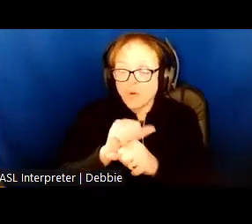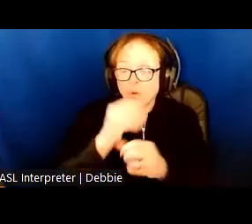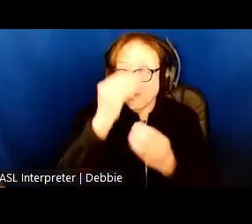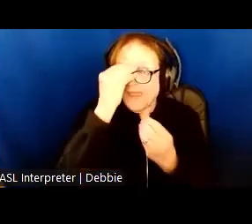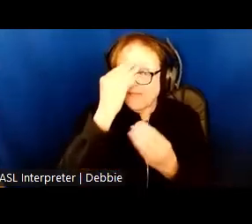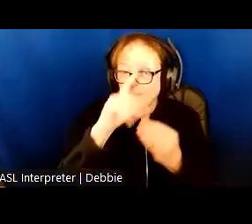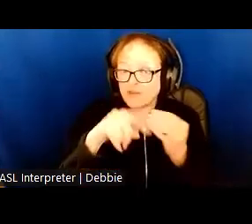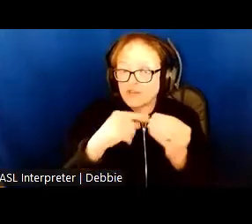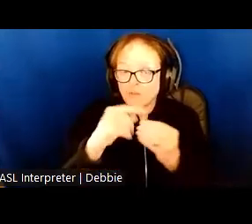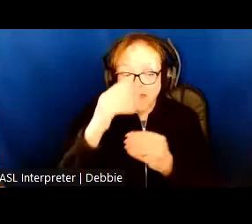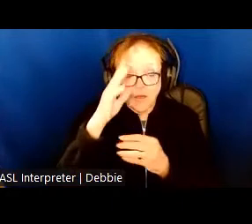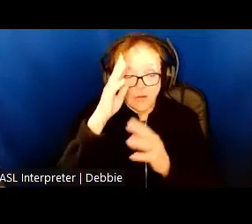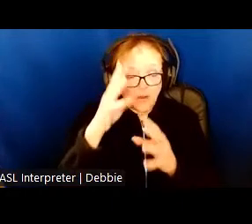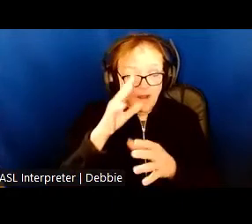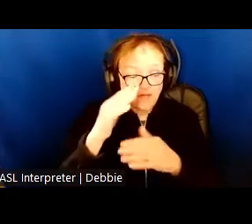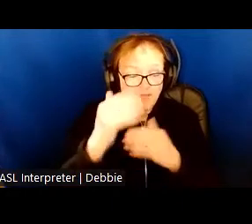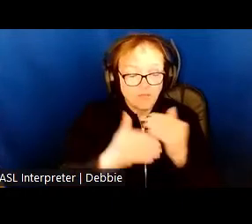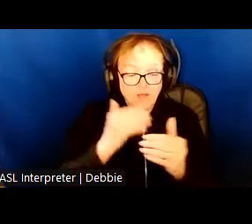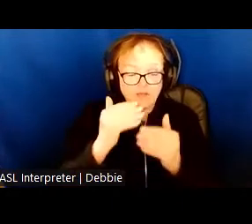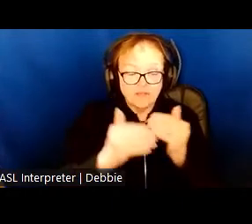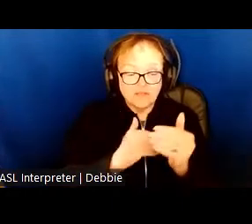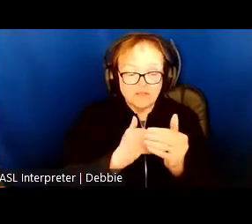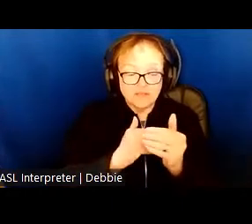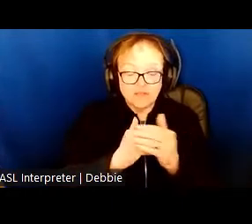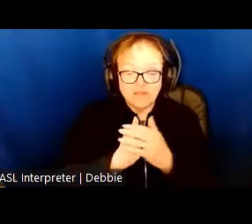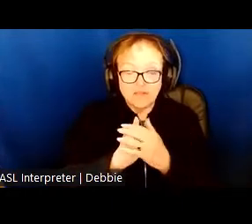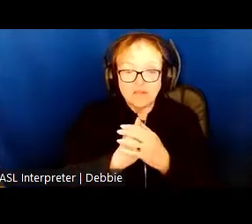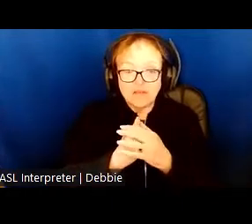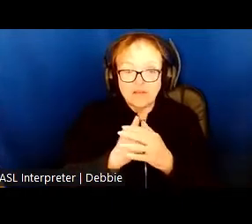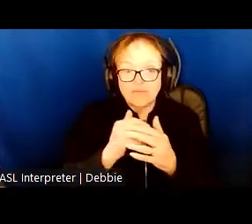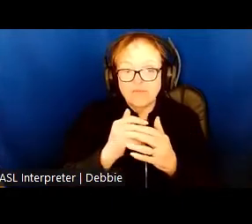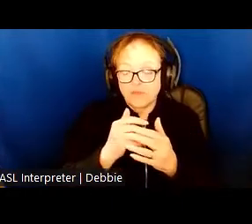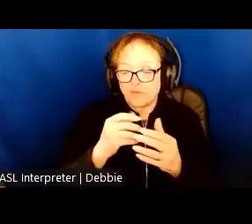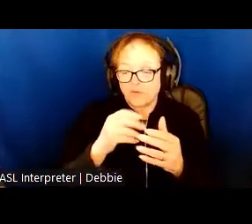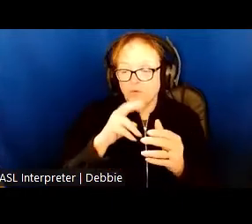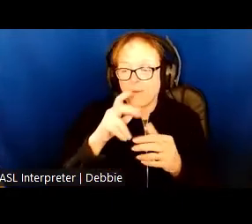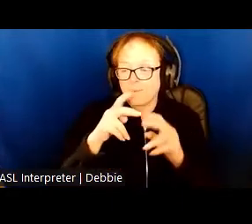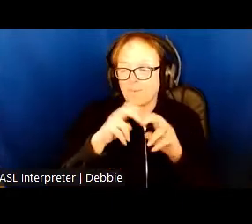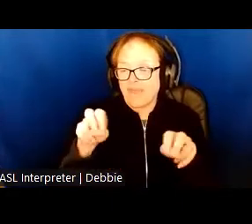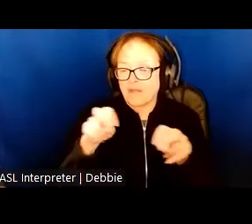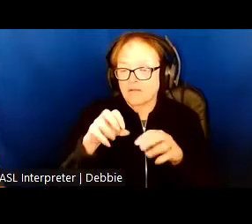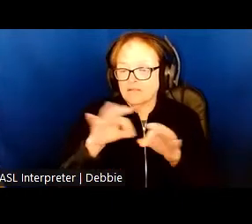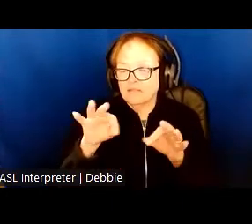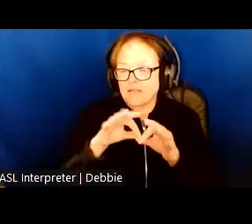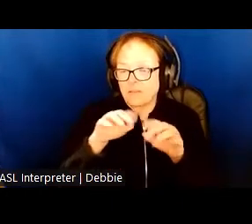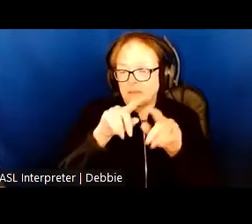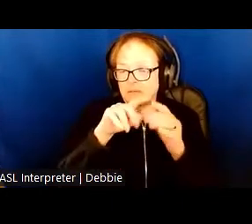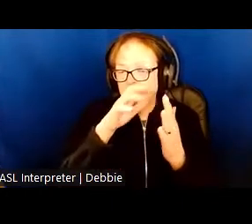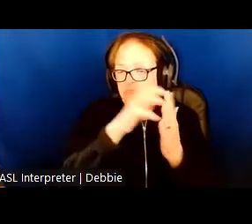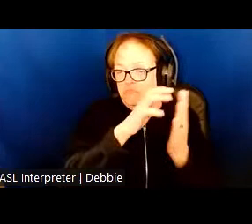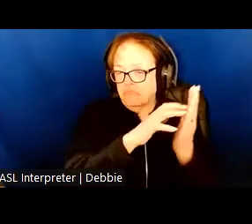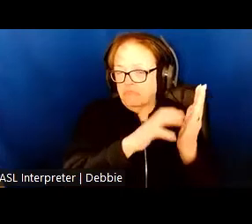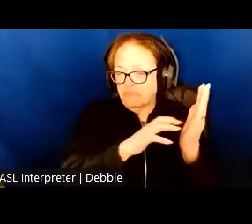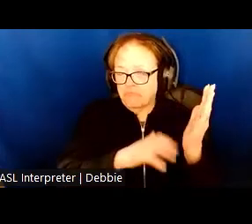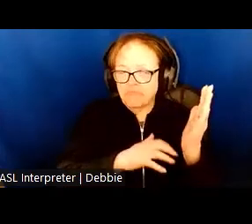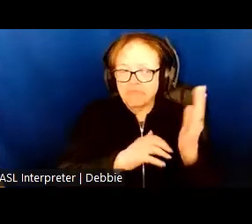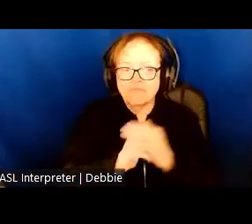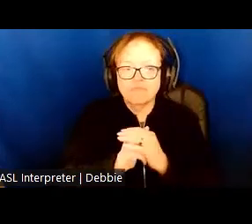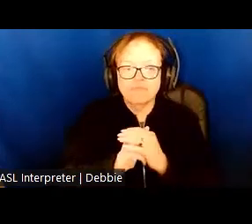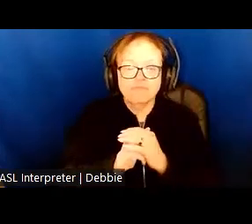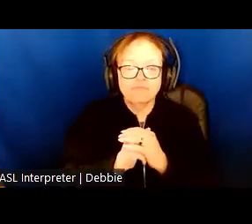process have the option to submit a Panel Statement (see pages 10-11 for details).